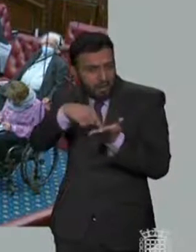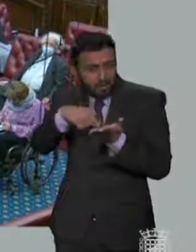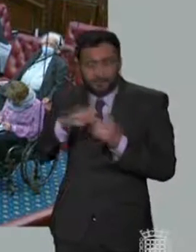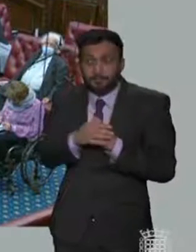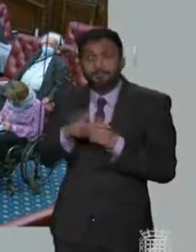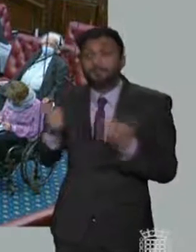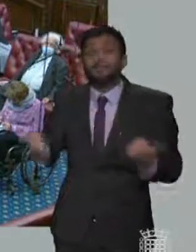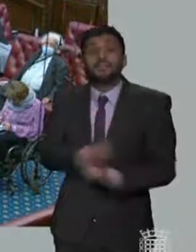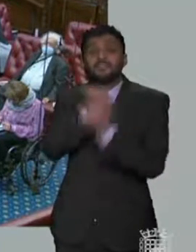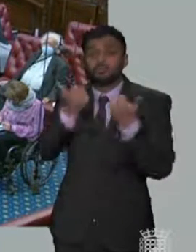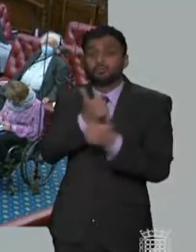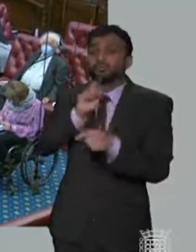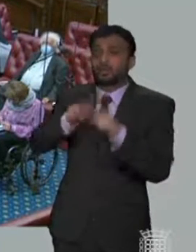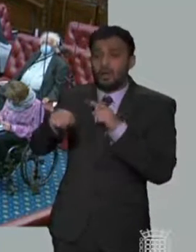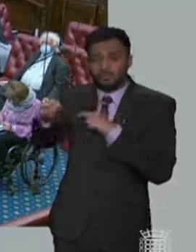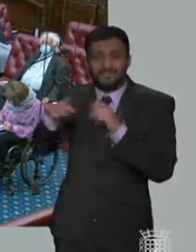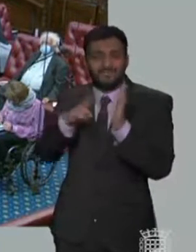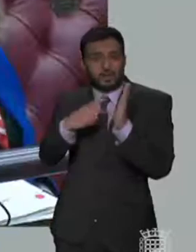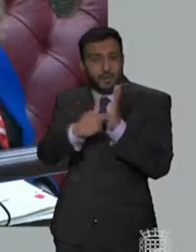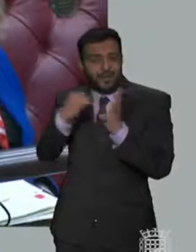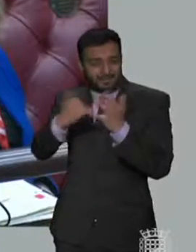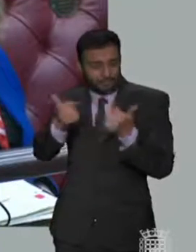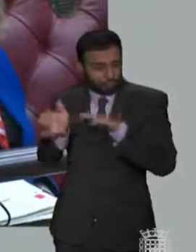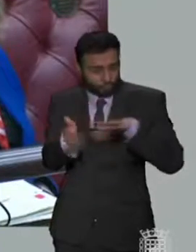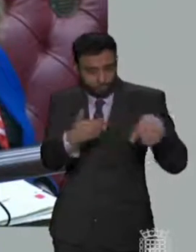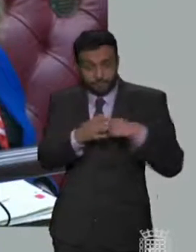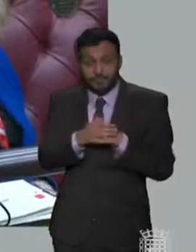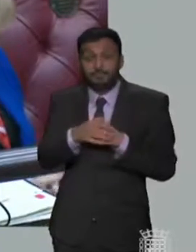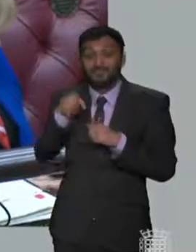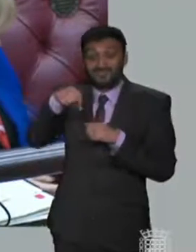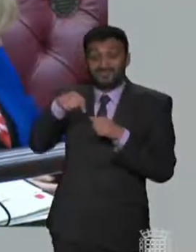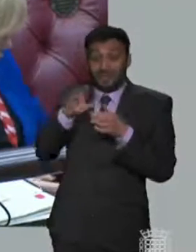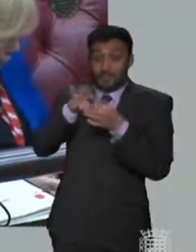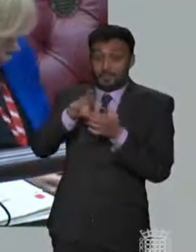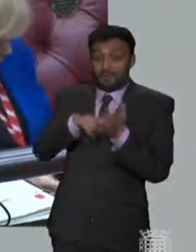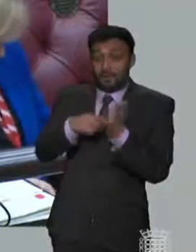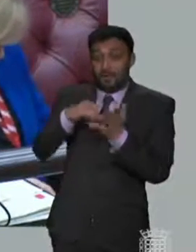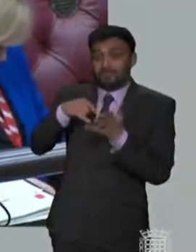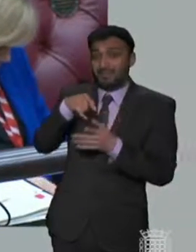that the noble lord bruce mentioned progress has been made in this area a number of service and